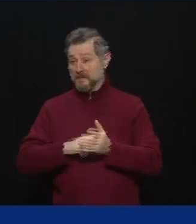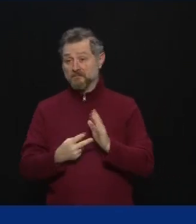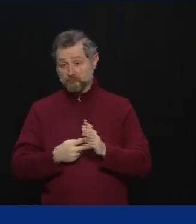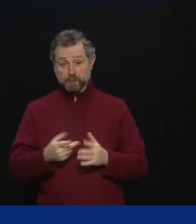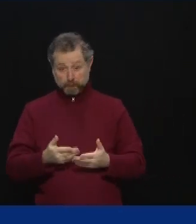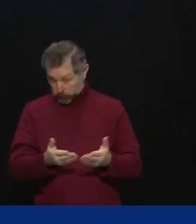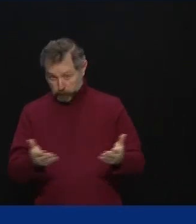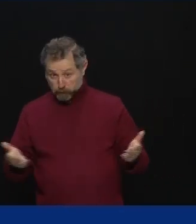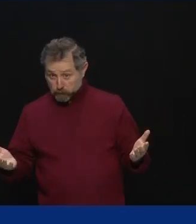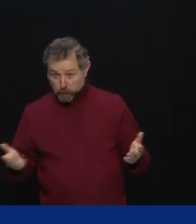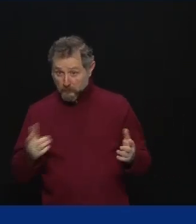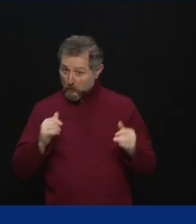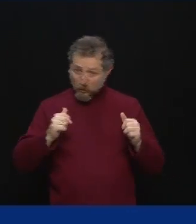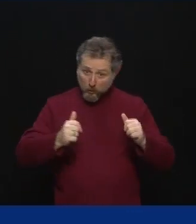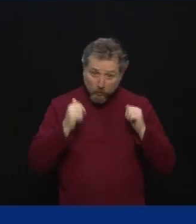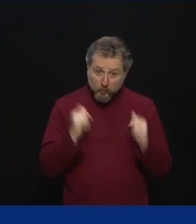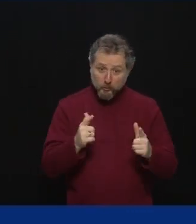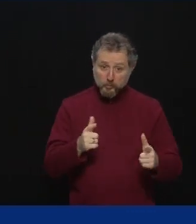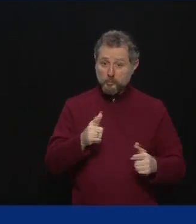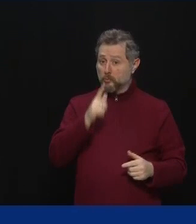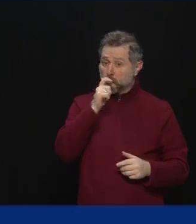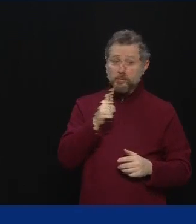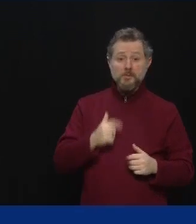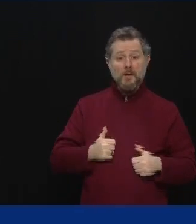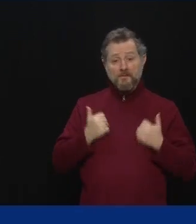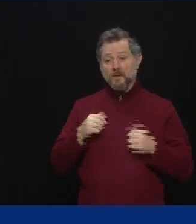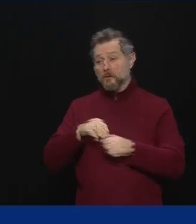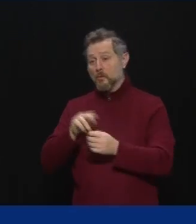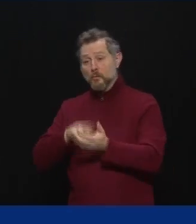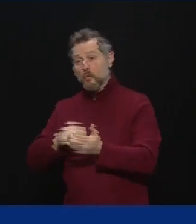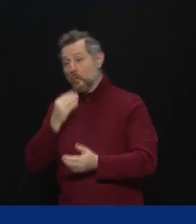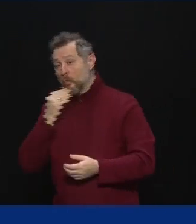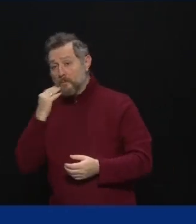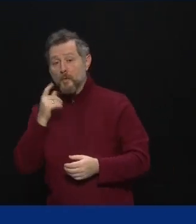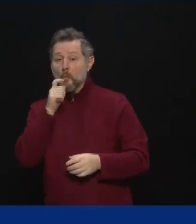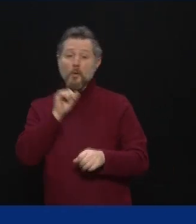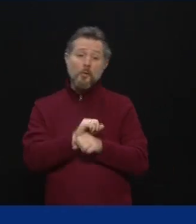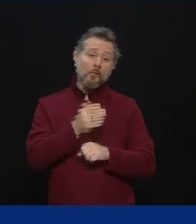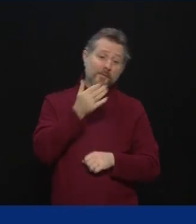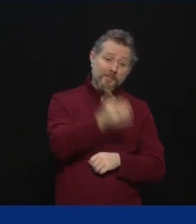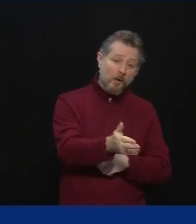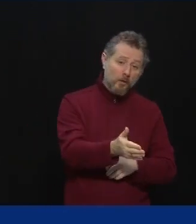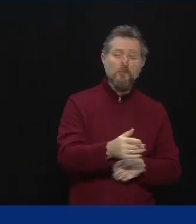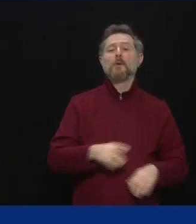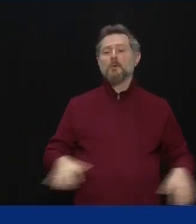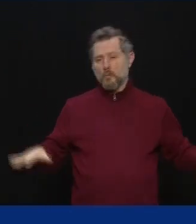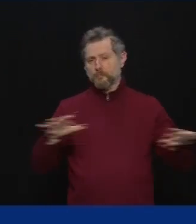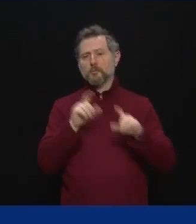STARTING RIGHT AROUND THANKSGIVING, THE 26th OF NOVEMBER. SO THERE IS NO REASON WHY EVERY